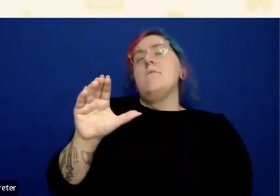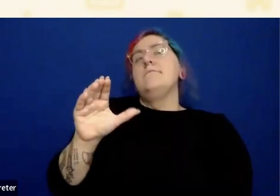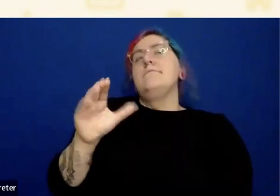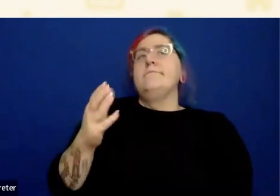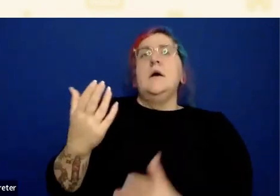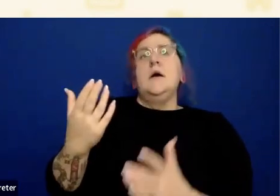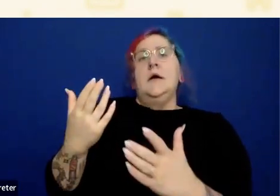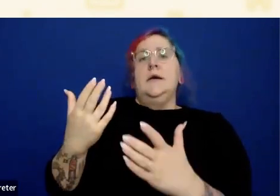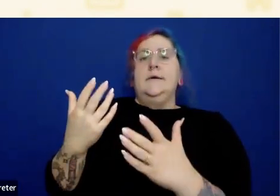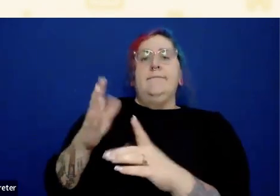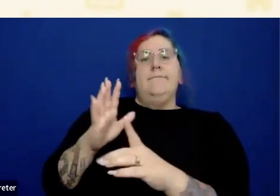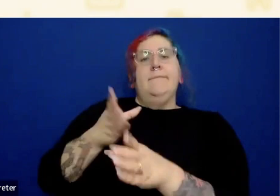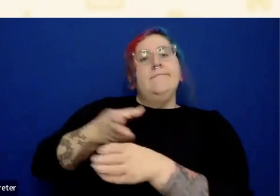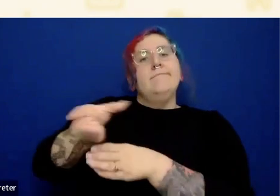from the very, very start.